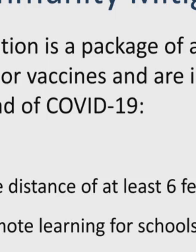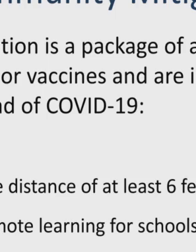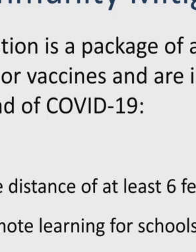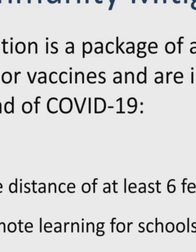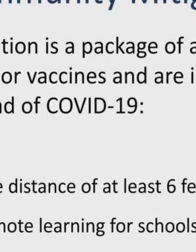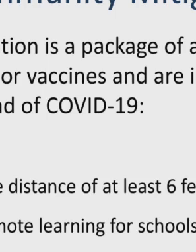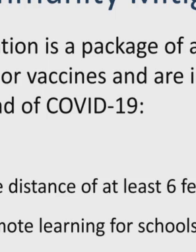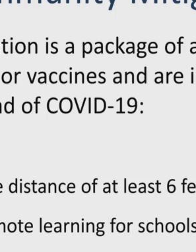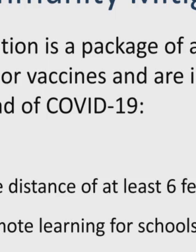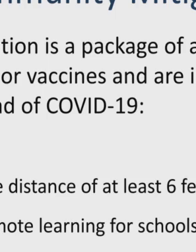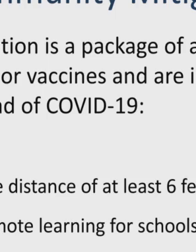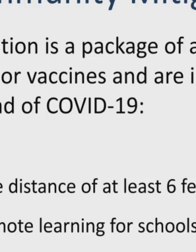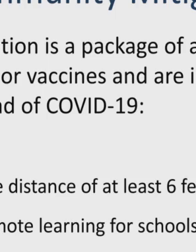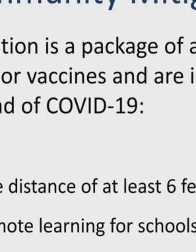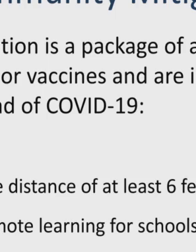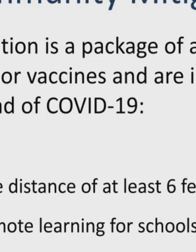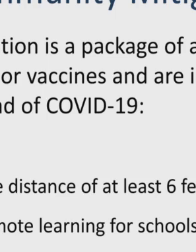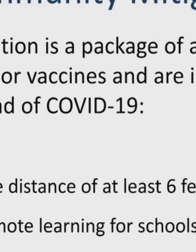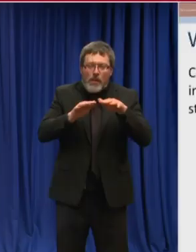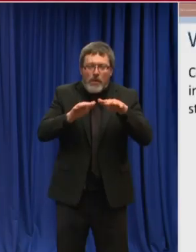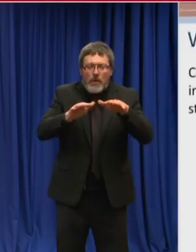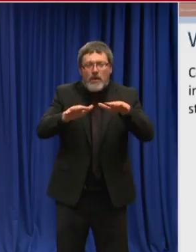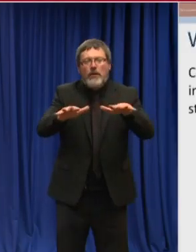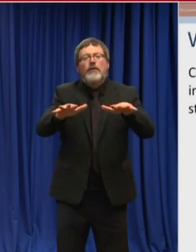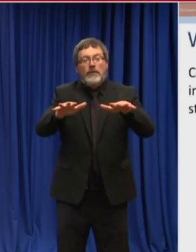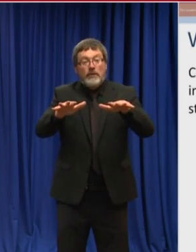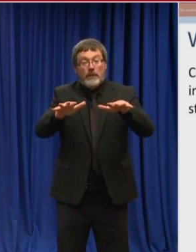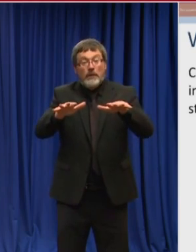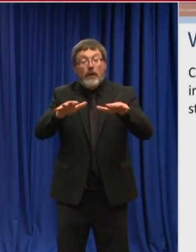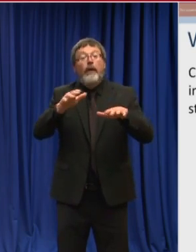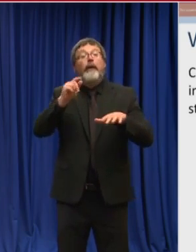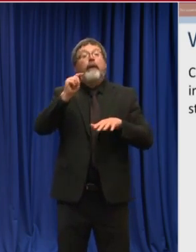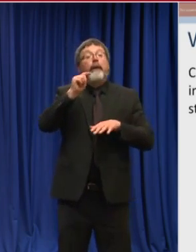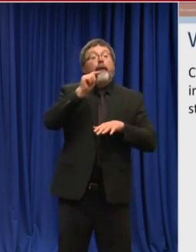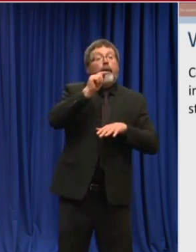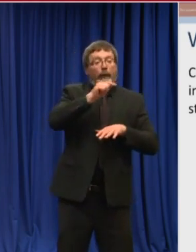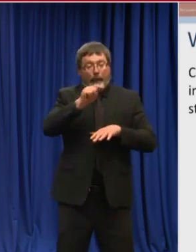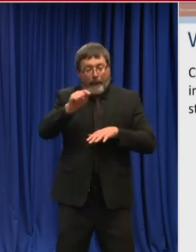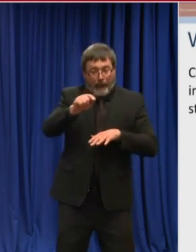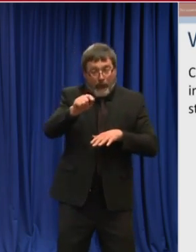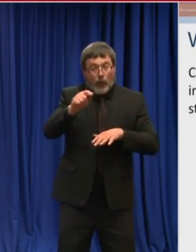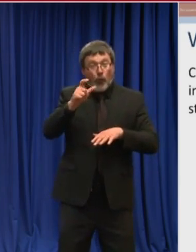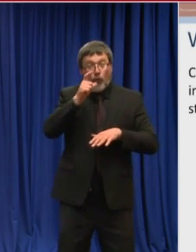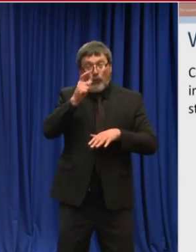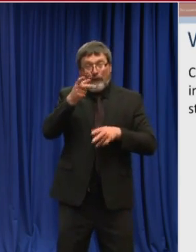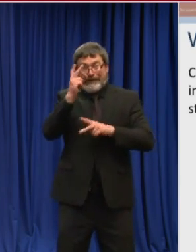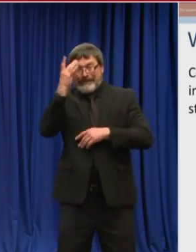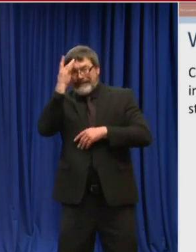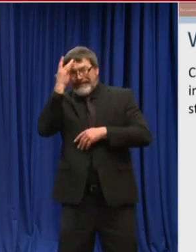WE WANT TO SLOW HOW FAST COVID-19 IS SPREADING WE WANT TO SPREAD OUT WHEN PEOPLE GET SICK.